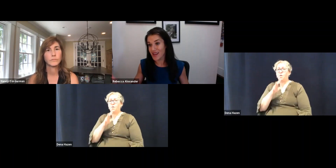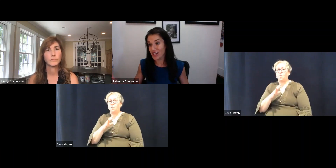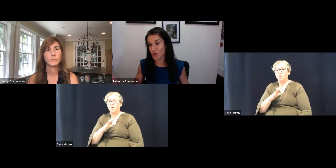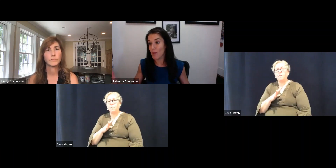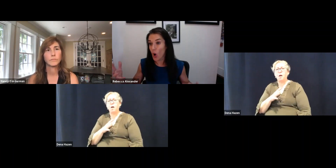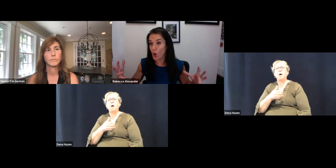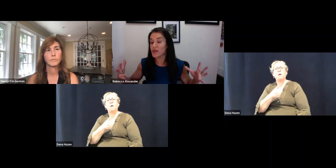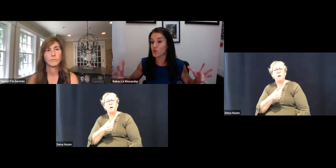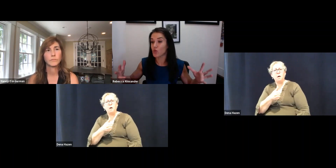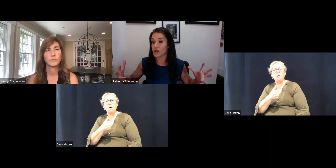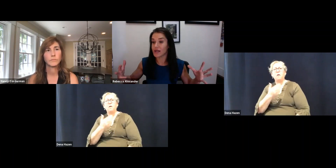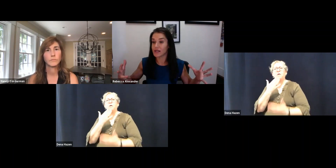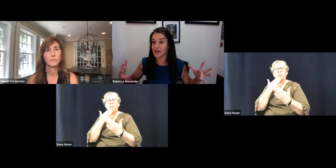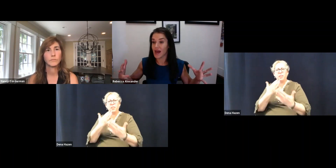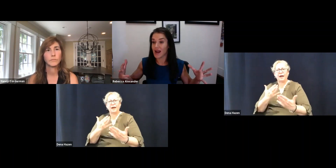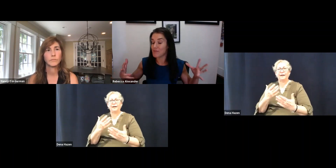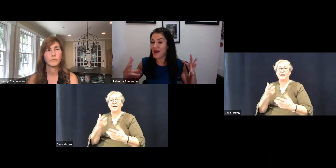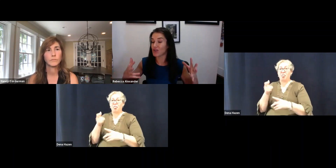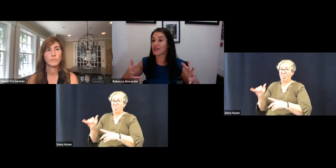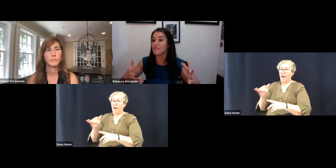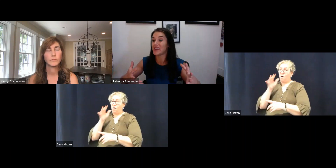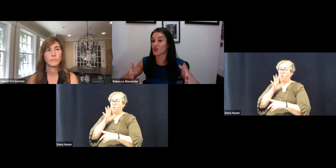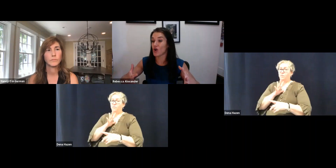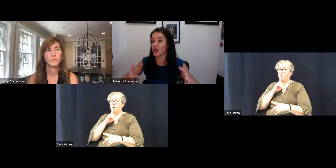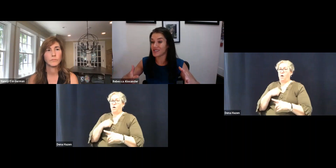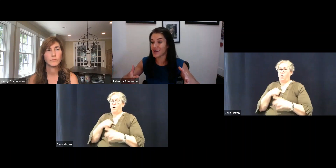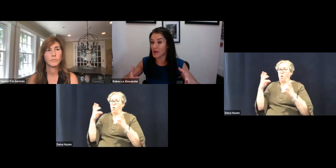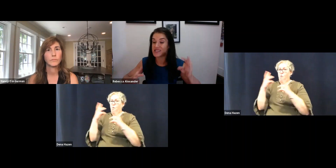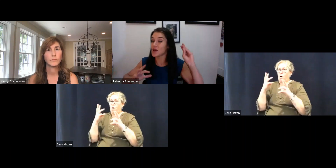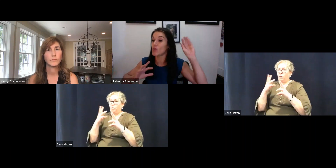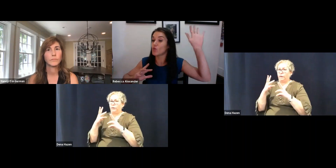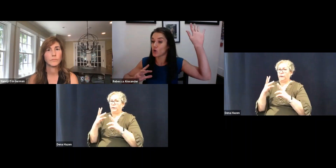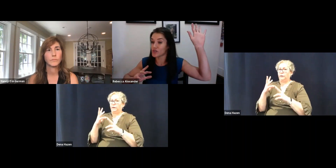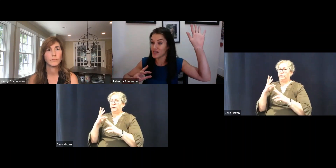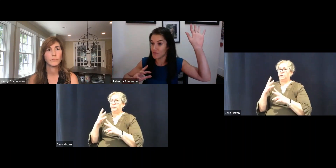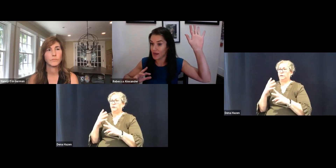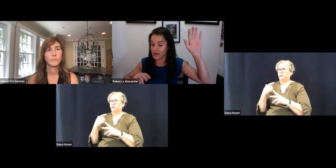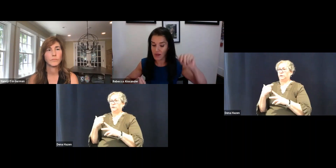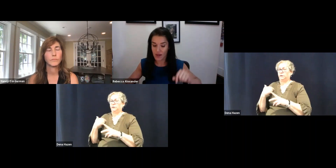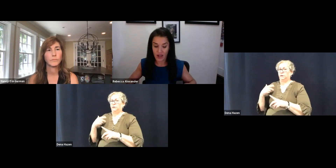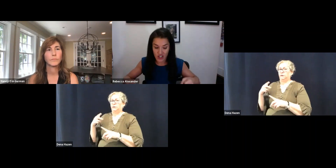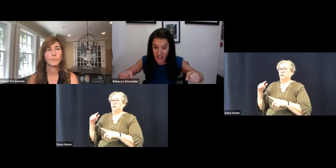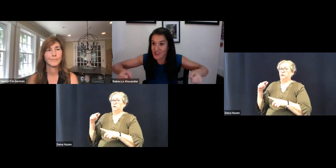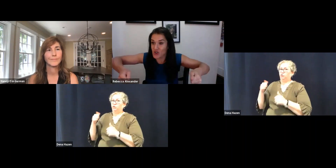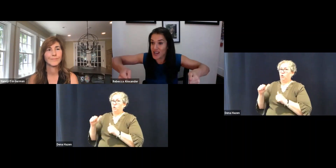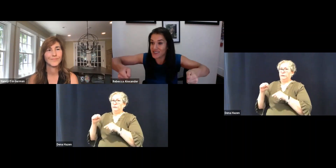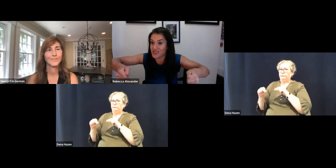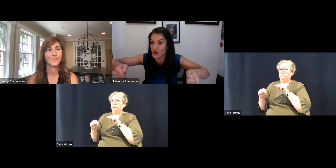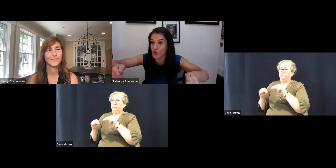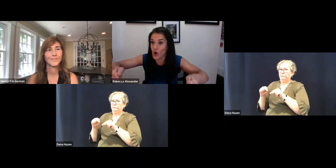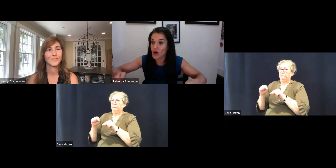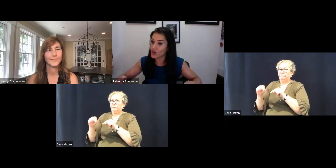Thank you, I'm always worried that I'm never going to make it across in time and someone won't see me. And she has her hands on her walker,